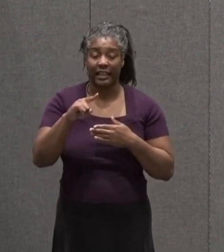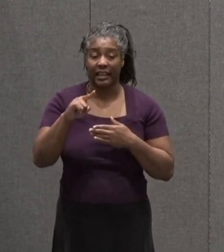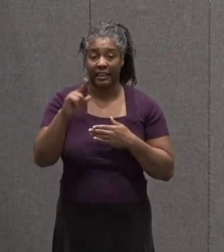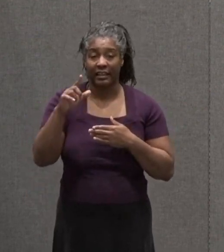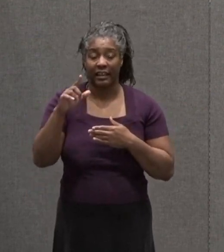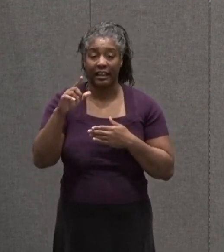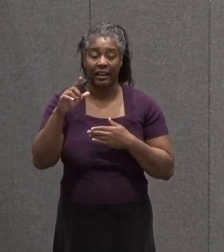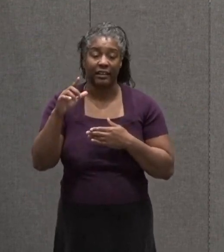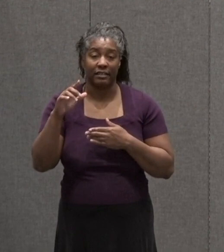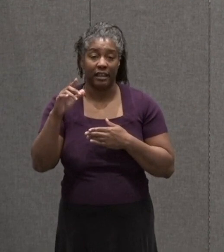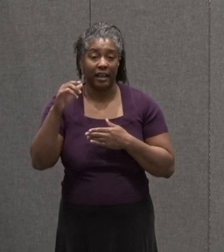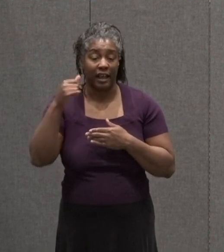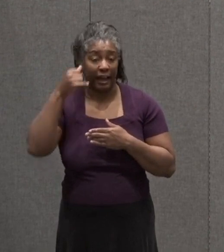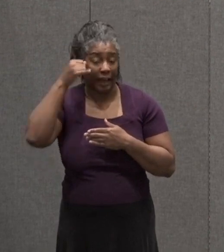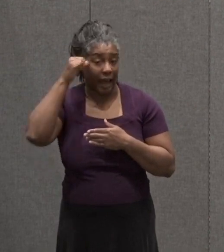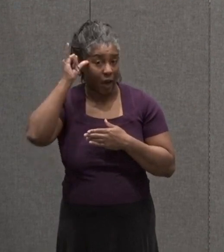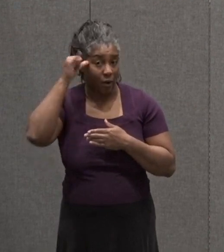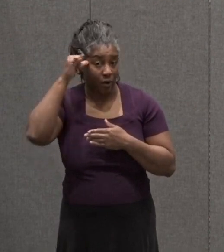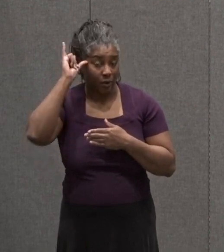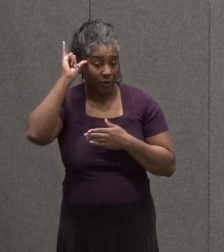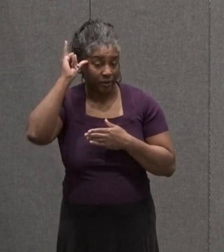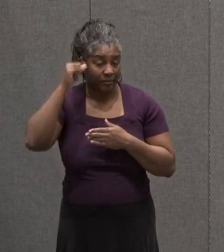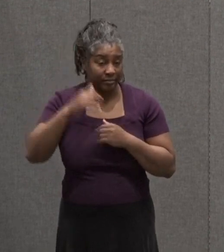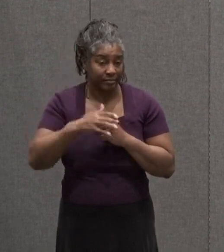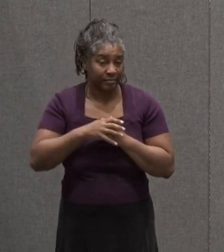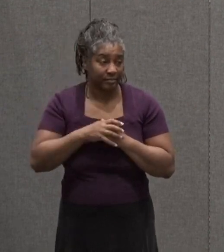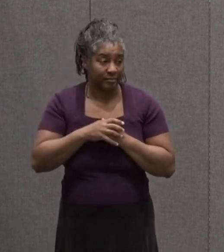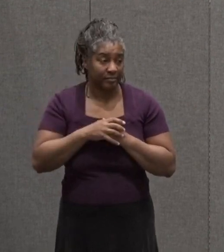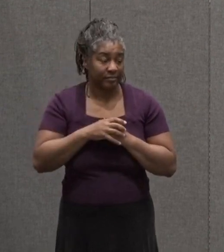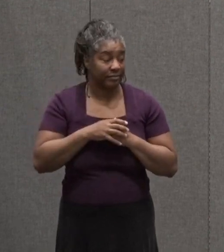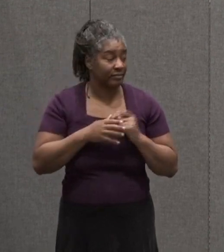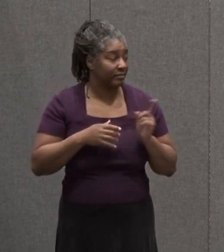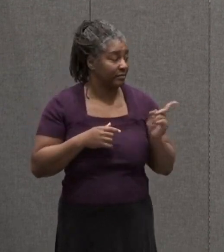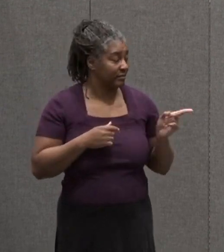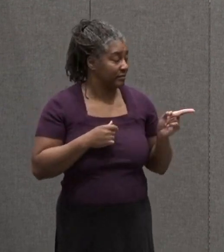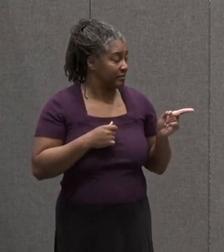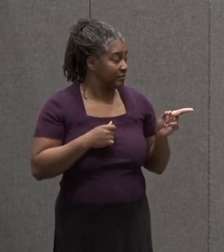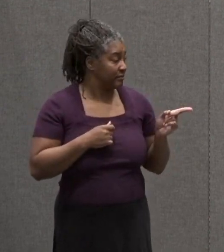if we're on cow form, but we went out we saw these cows,